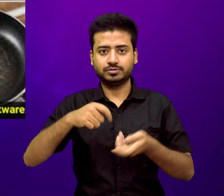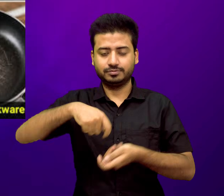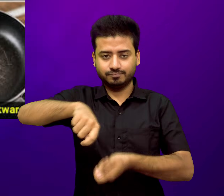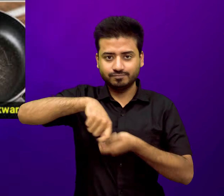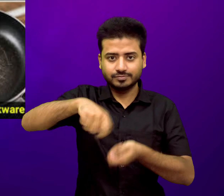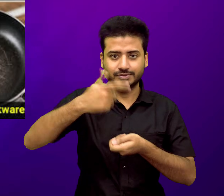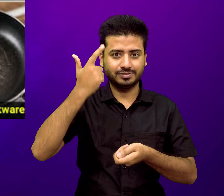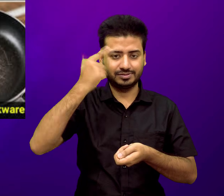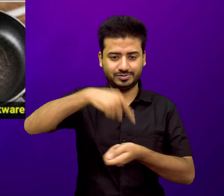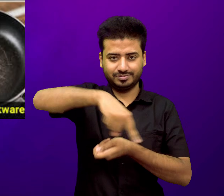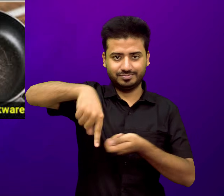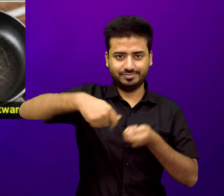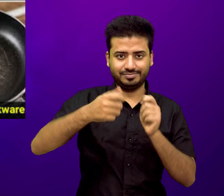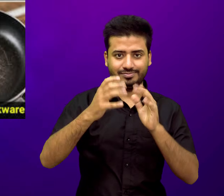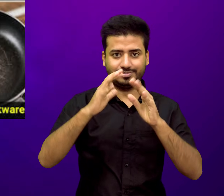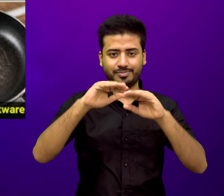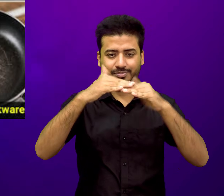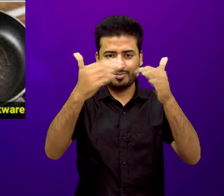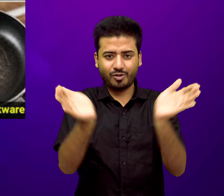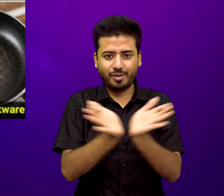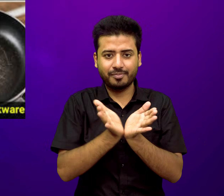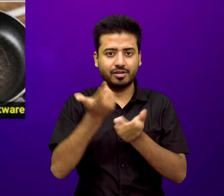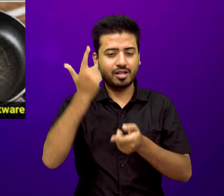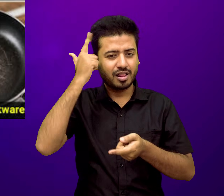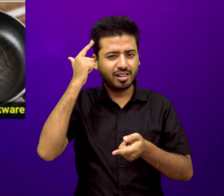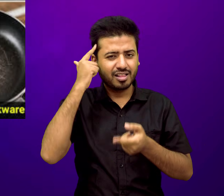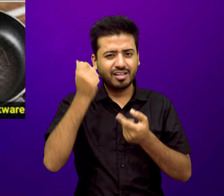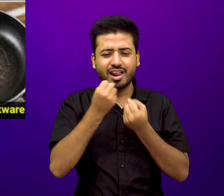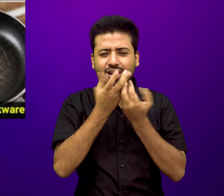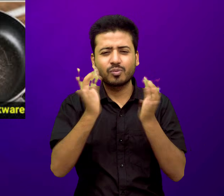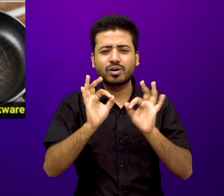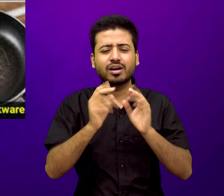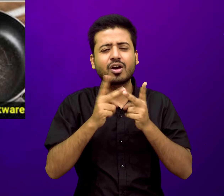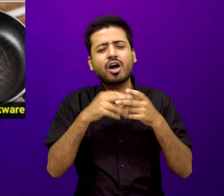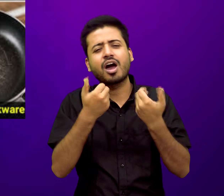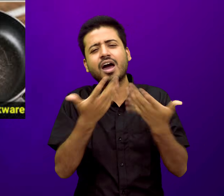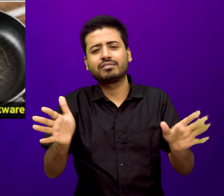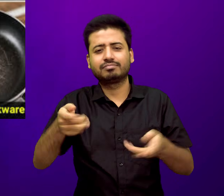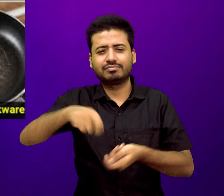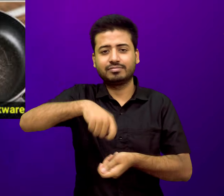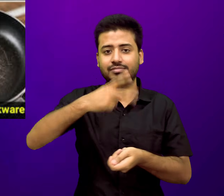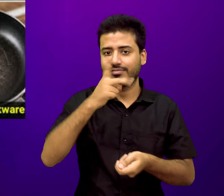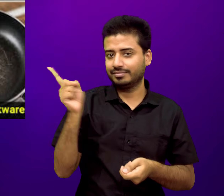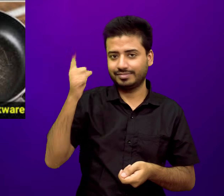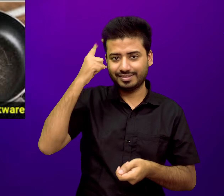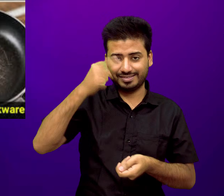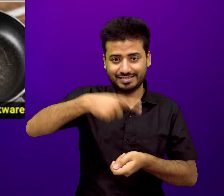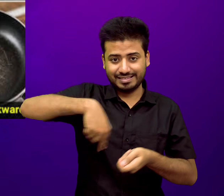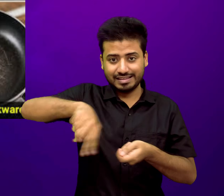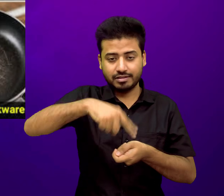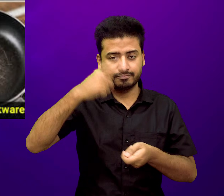Non-stick pans, the danger of scratches and high heat. Teflon and similar non-stick coatings